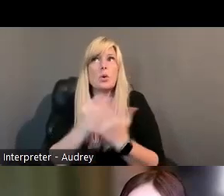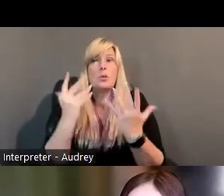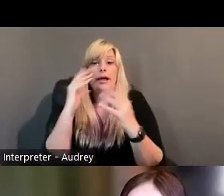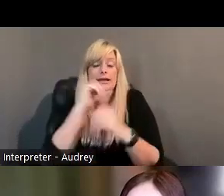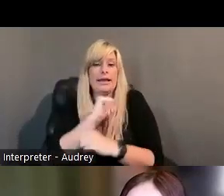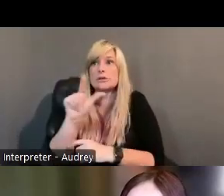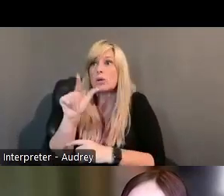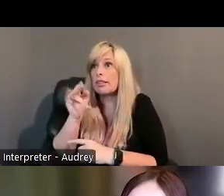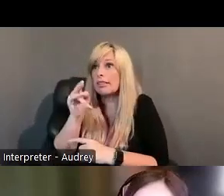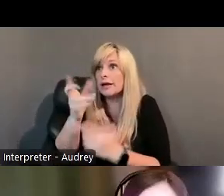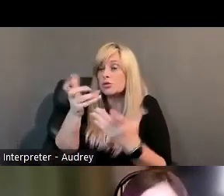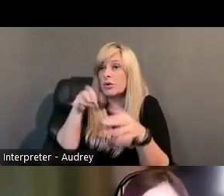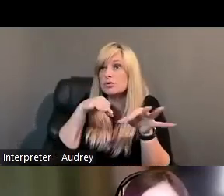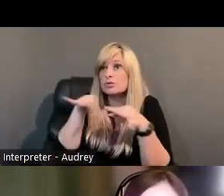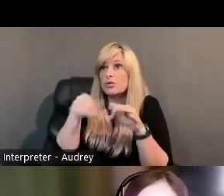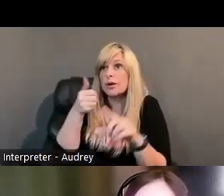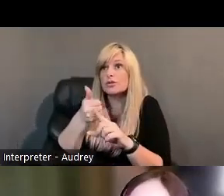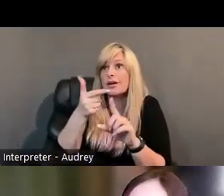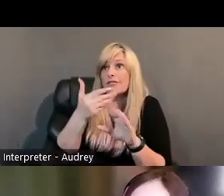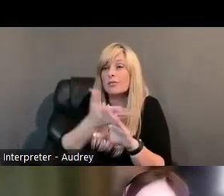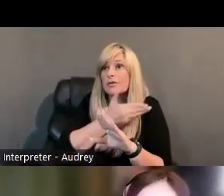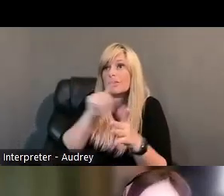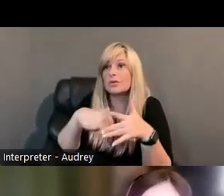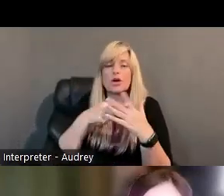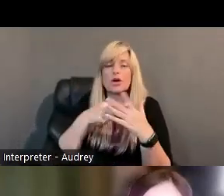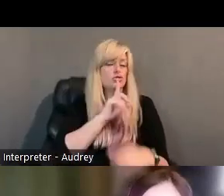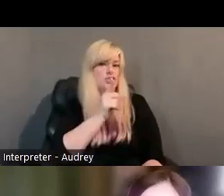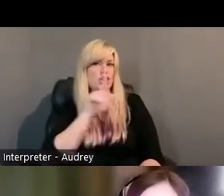to describe yourself before we get started? Lane Edwards: Yeah, I'm Lane. I'm a white